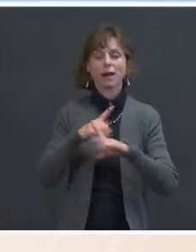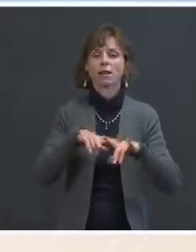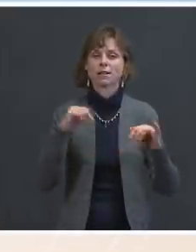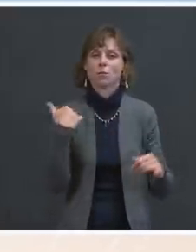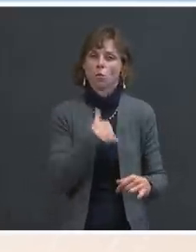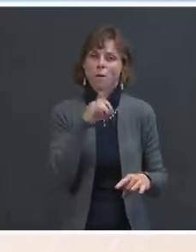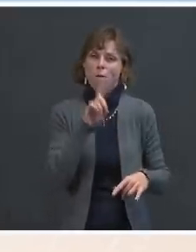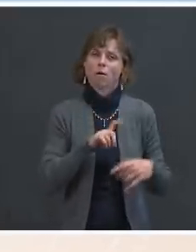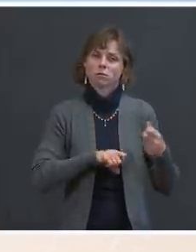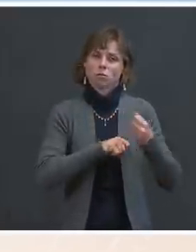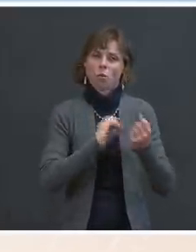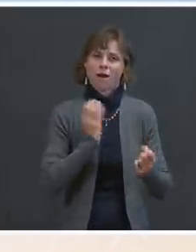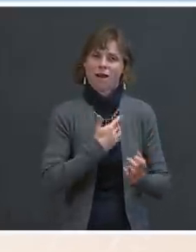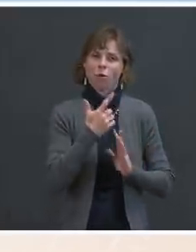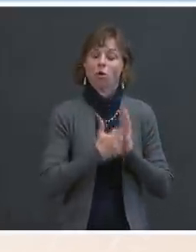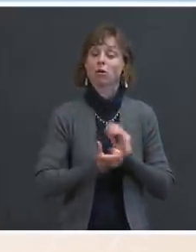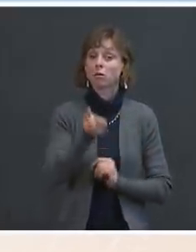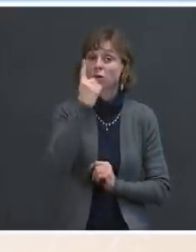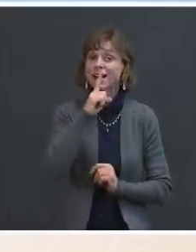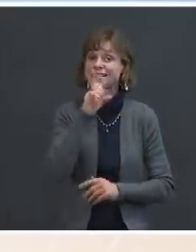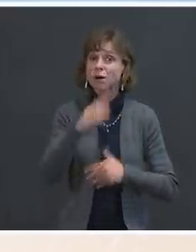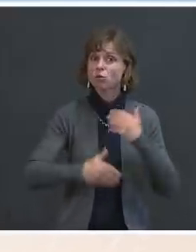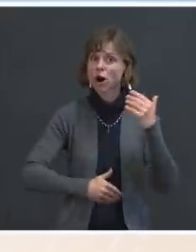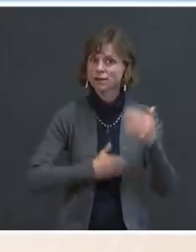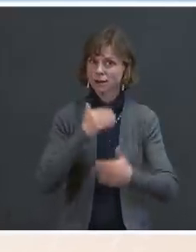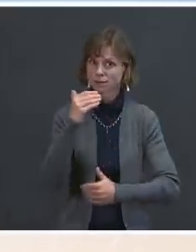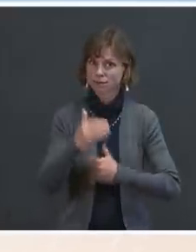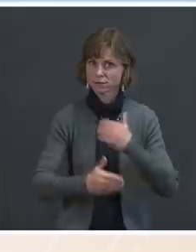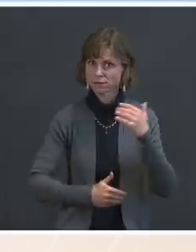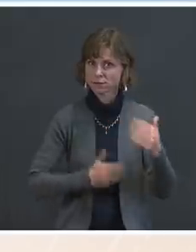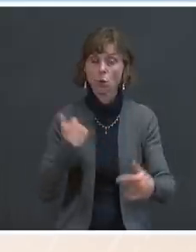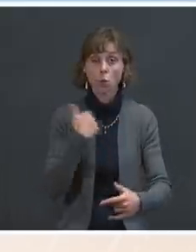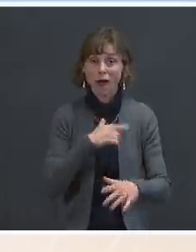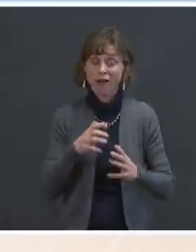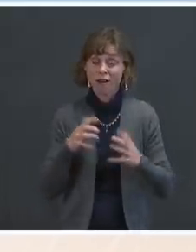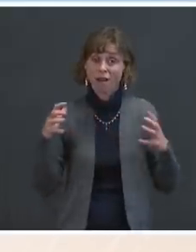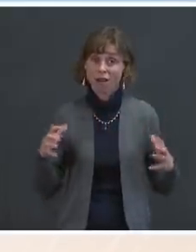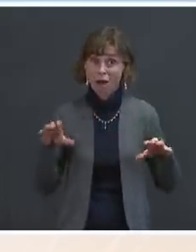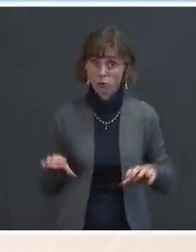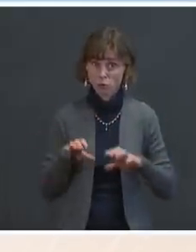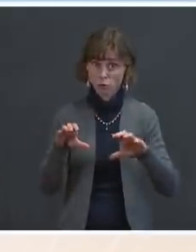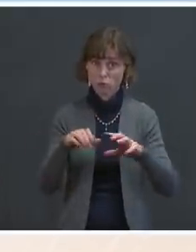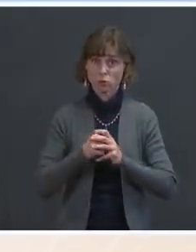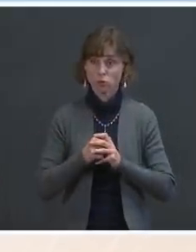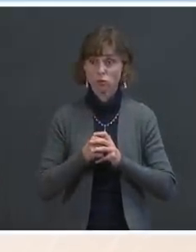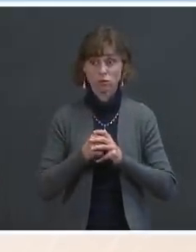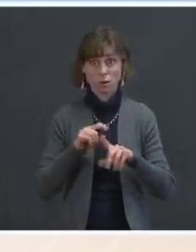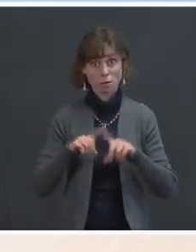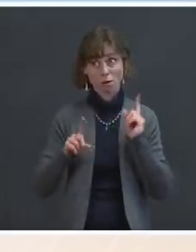This is a process. We have a great deal to do, but this administration has made significant progress,